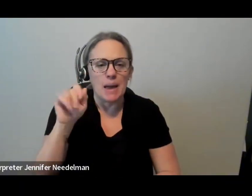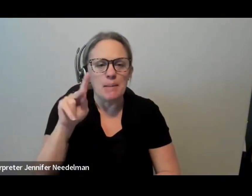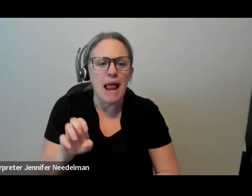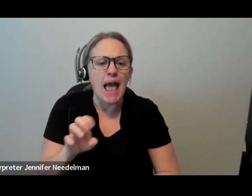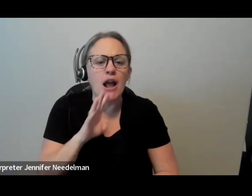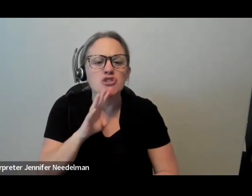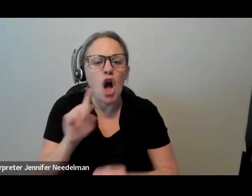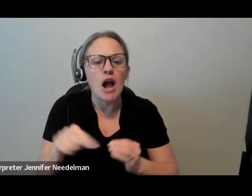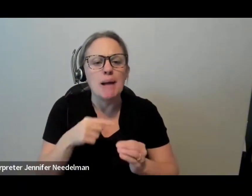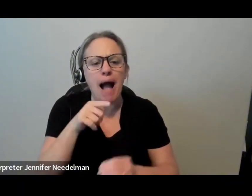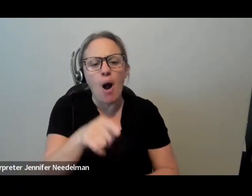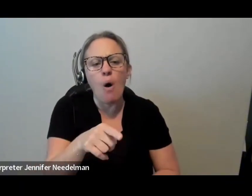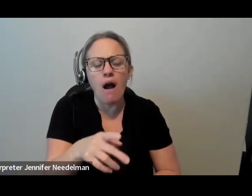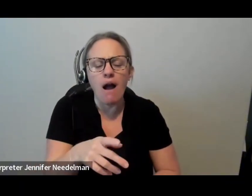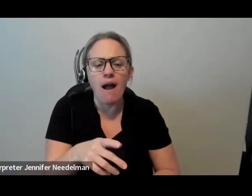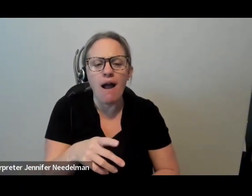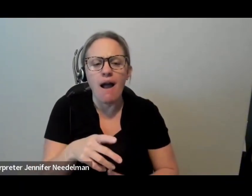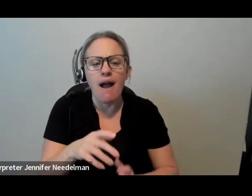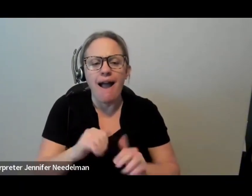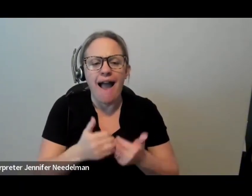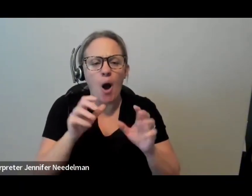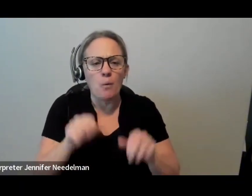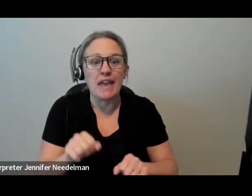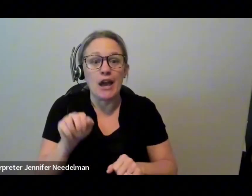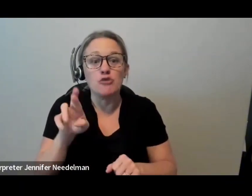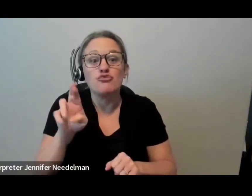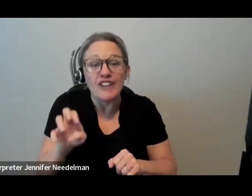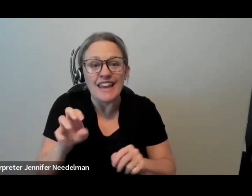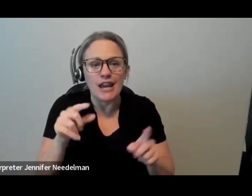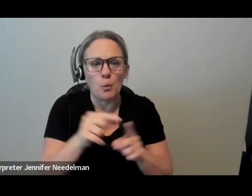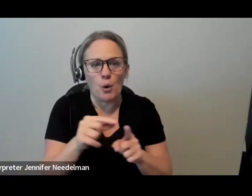a little bit about like, you know, how might we reword that question?